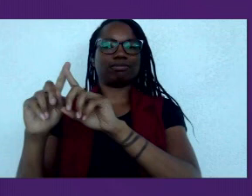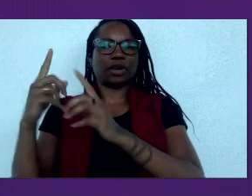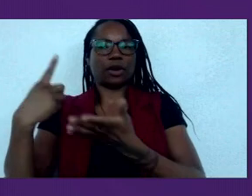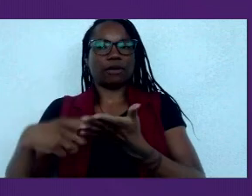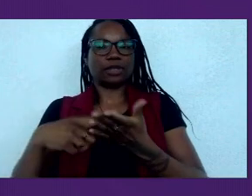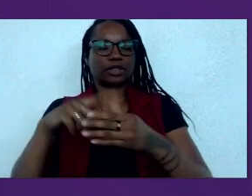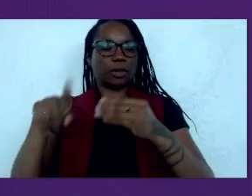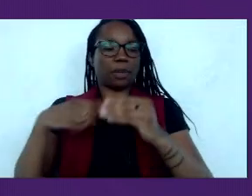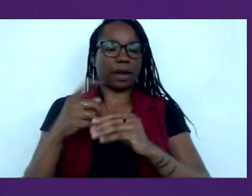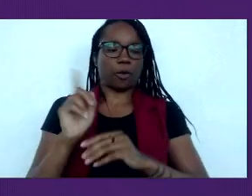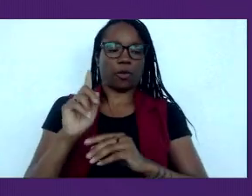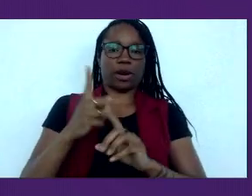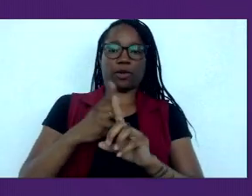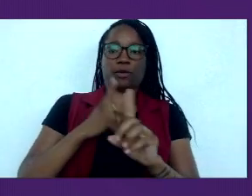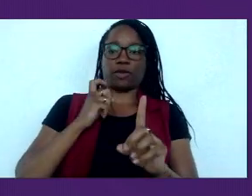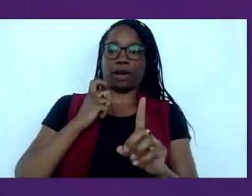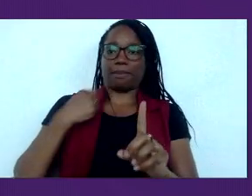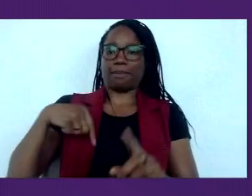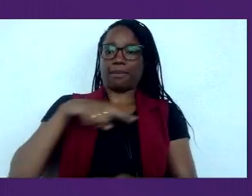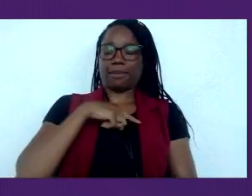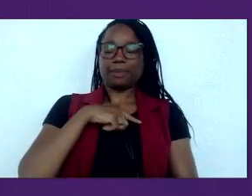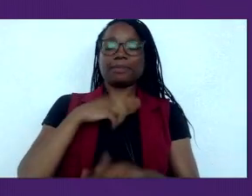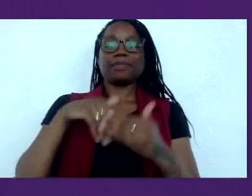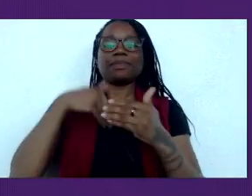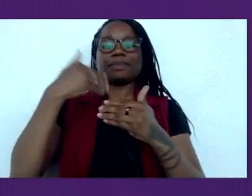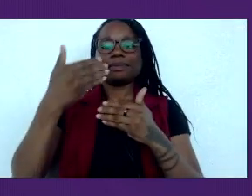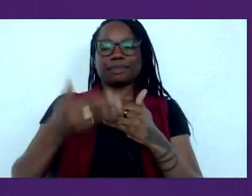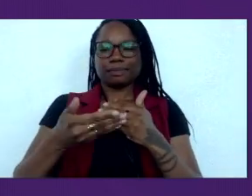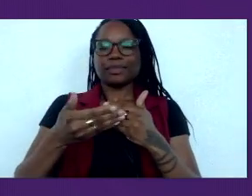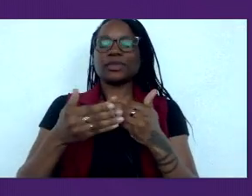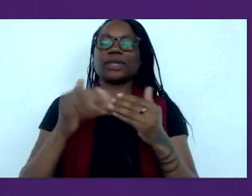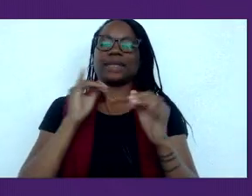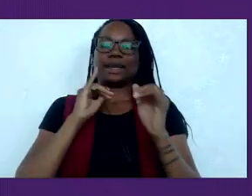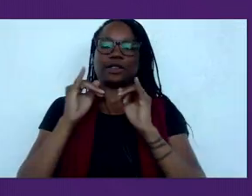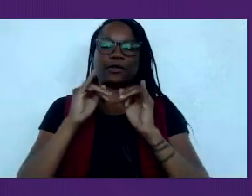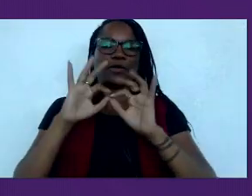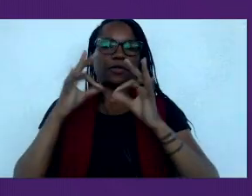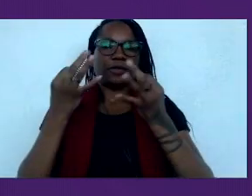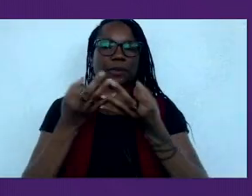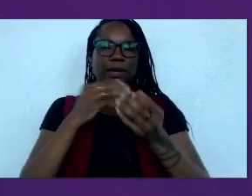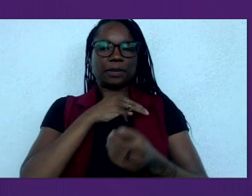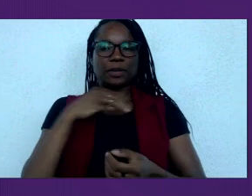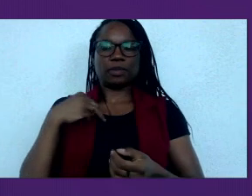Next, we interviewed family members and tapped into our personal memories of the